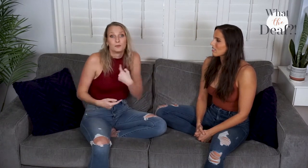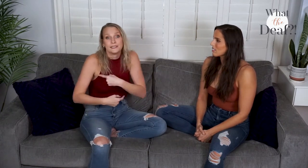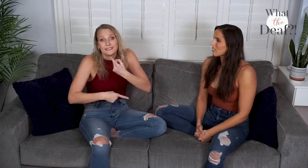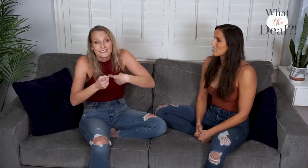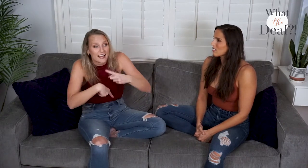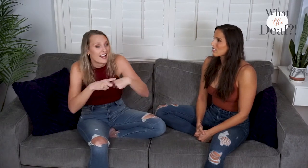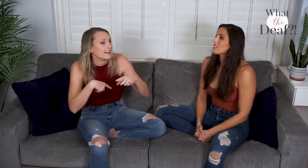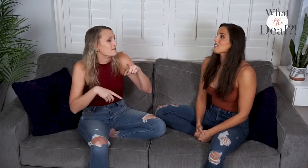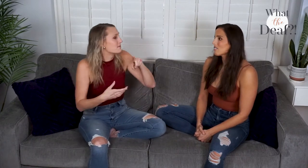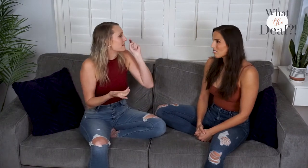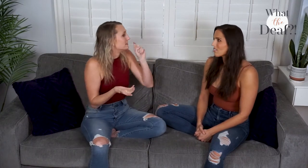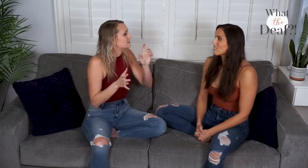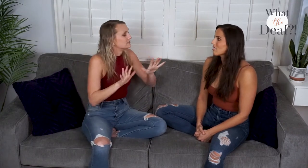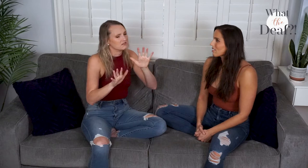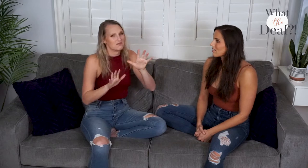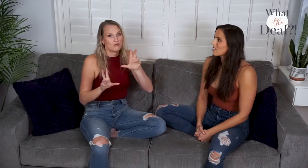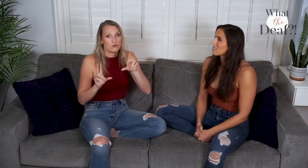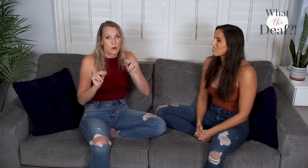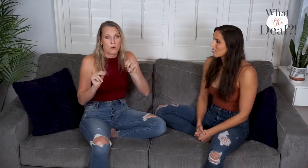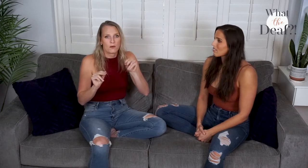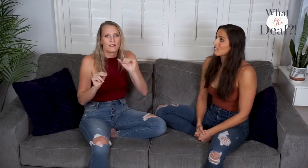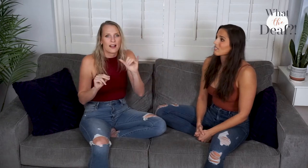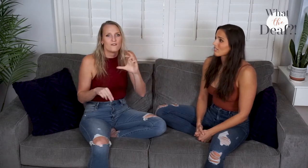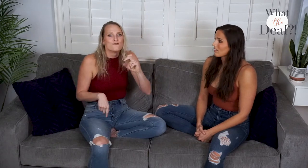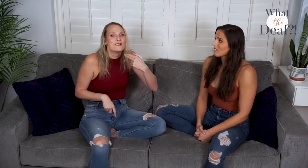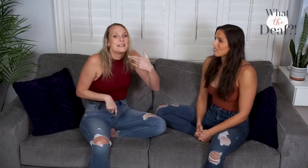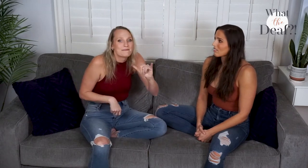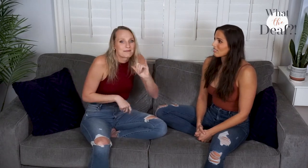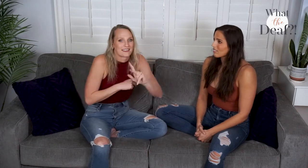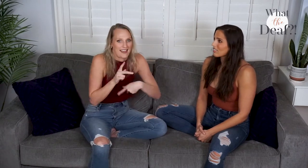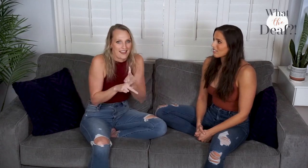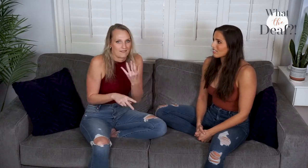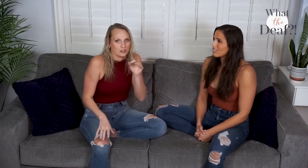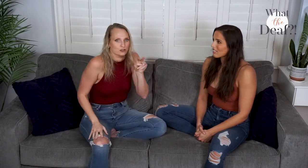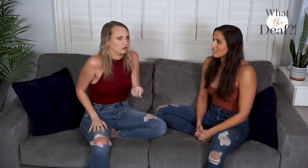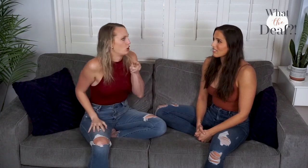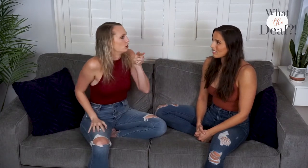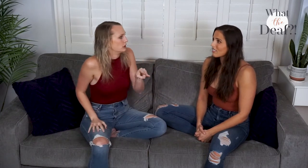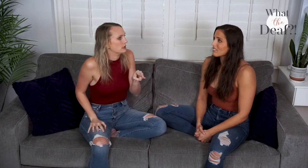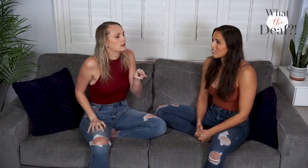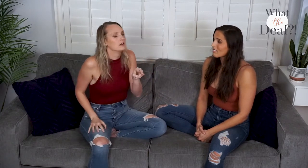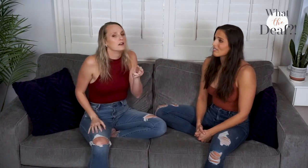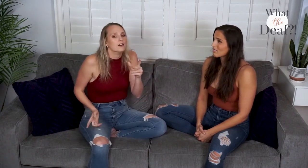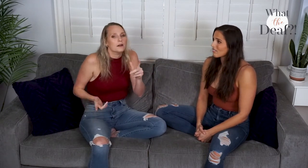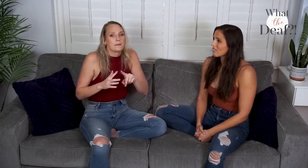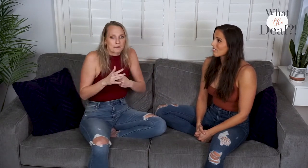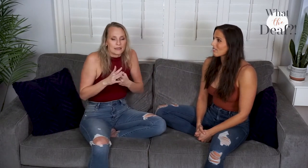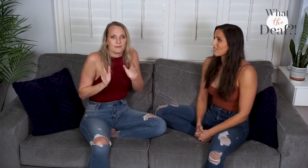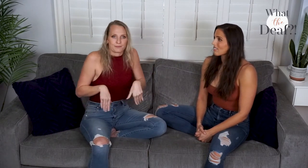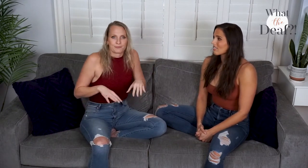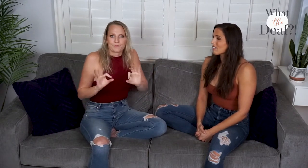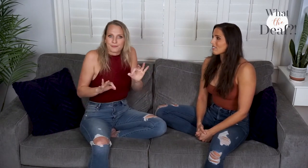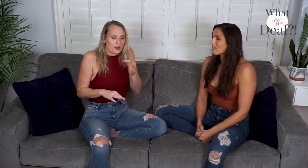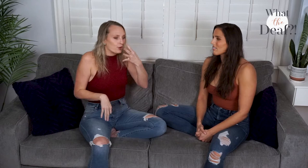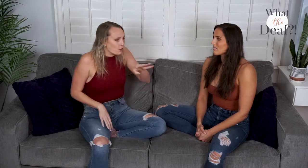they were intrigued because we were signing. No, it was like that full on creepy vibe kinda stare. So we started off, we’re like alright,